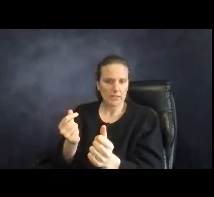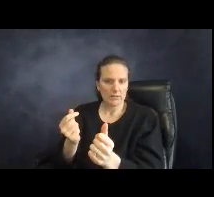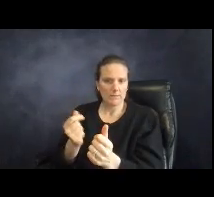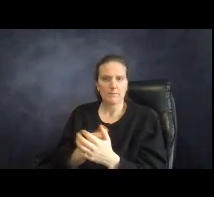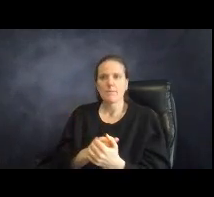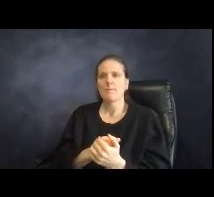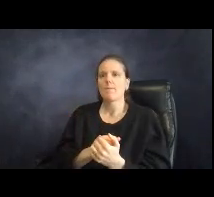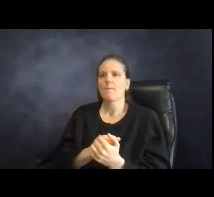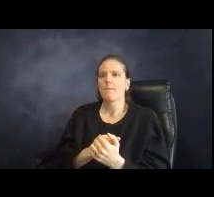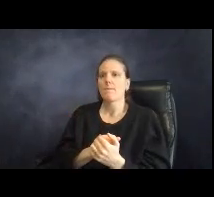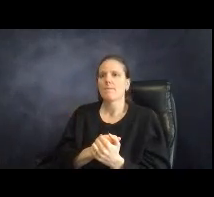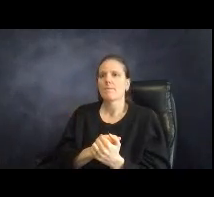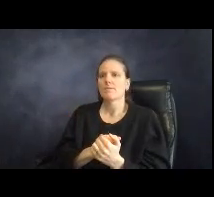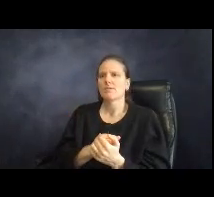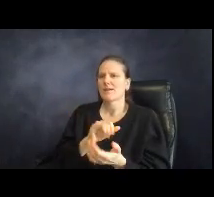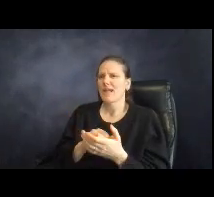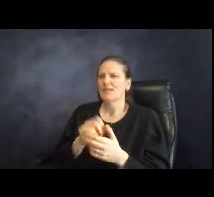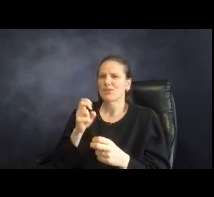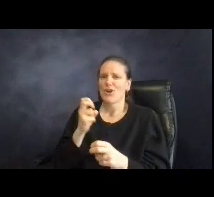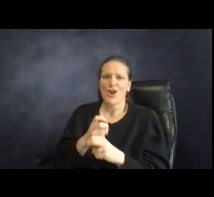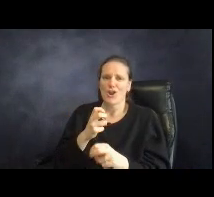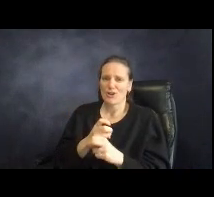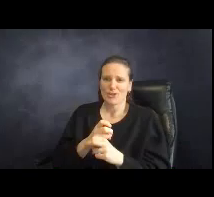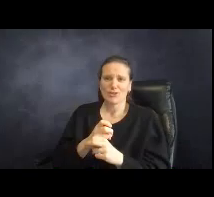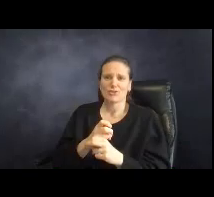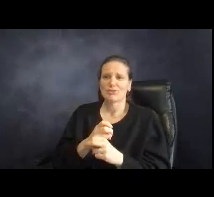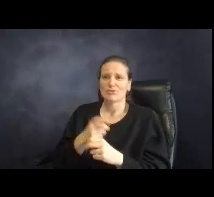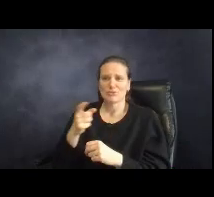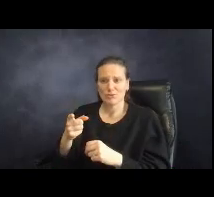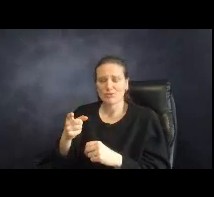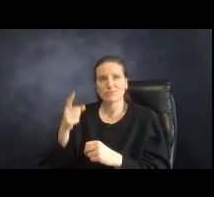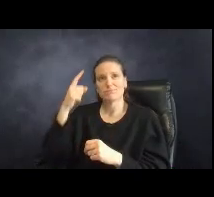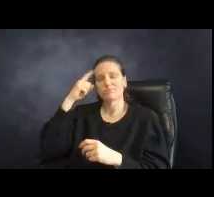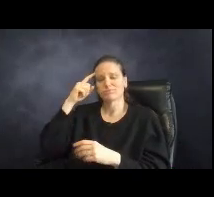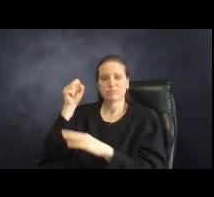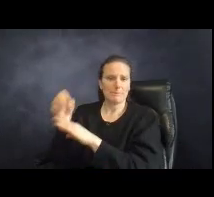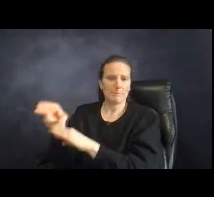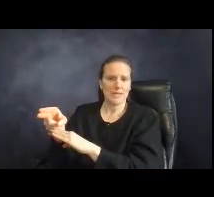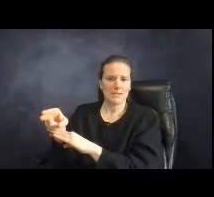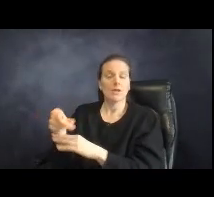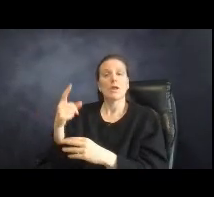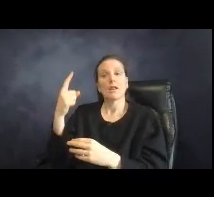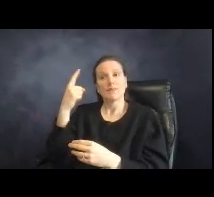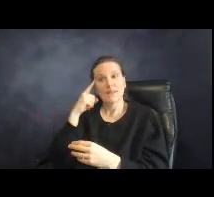And this is, this is really hard to override. So you have to always be thinking ahead of time to prevent this from happening.